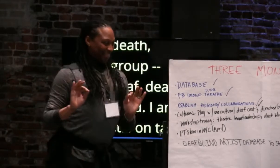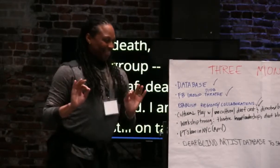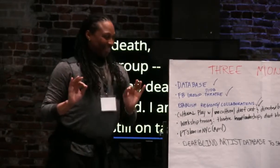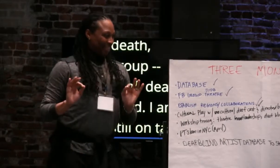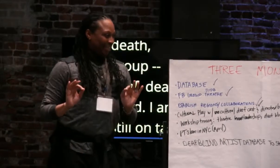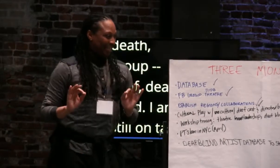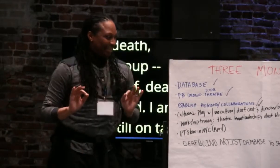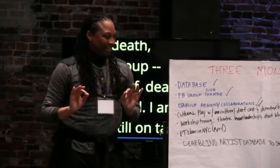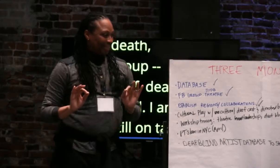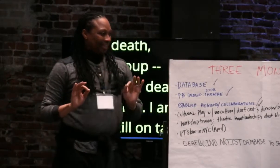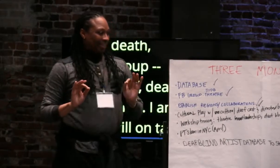Yes, we are good, am I good?